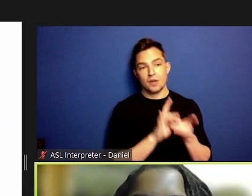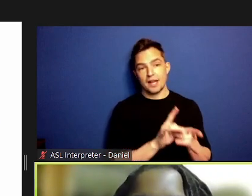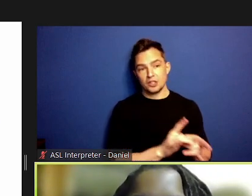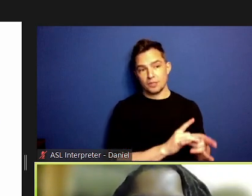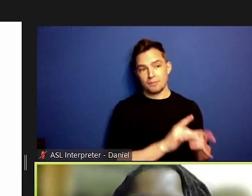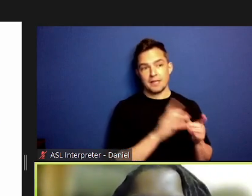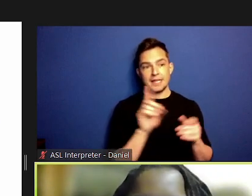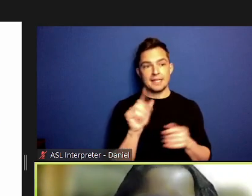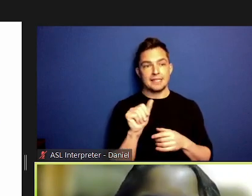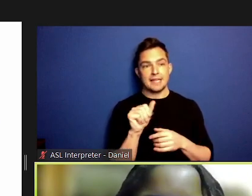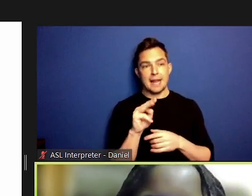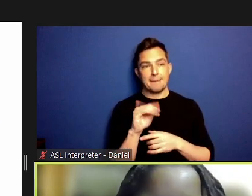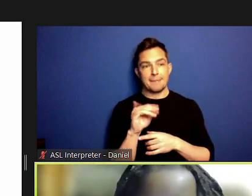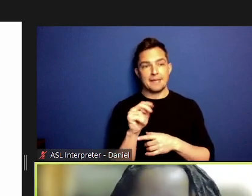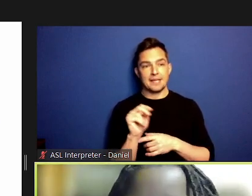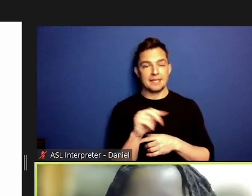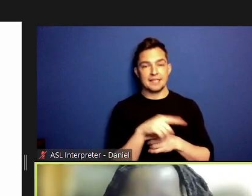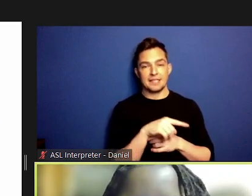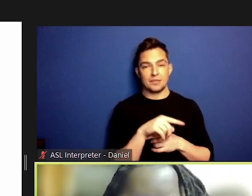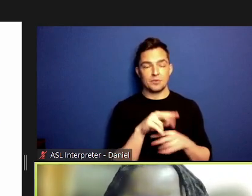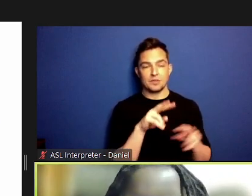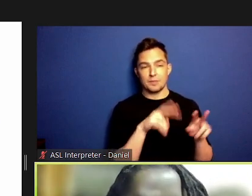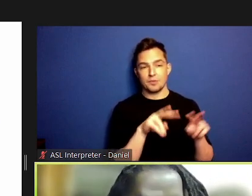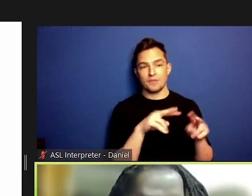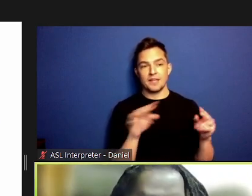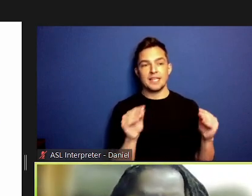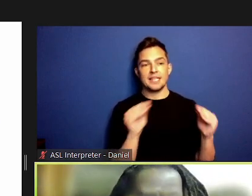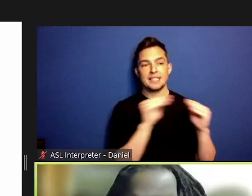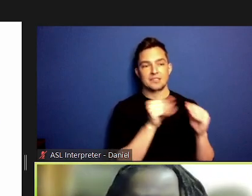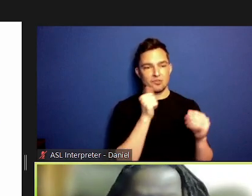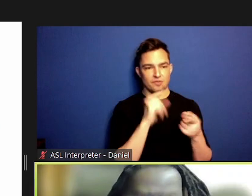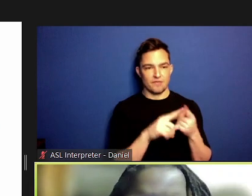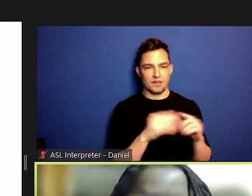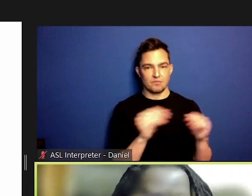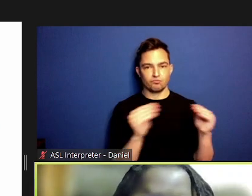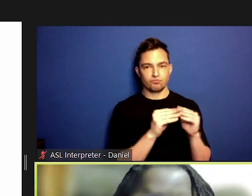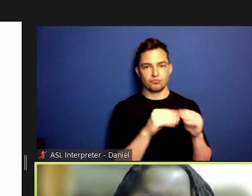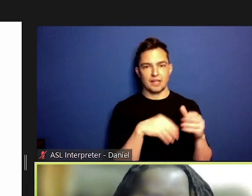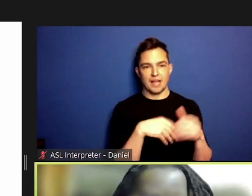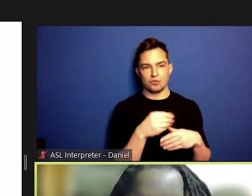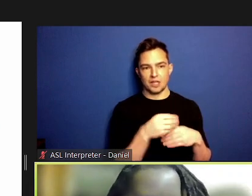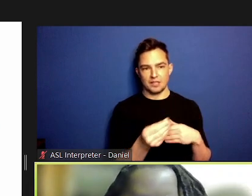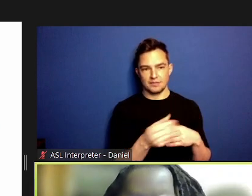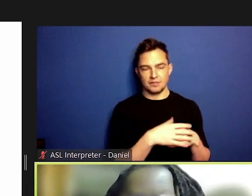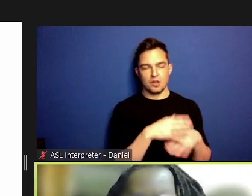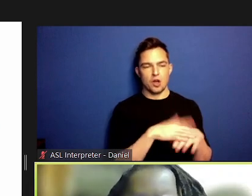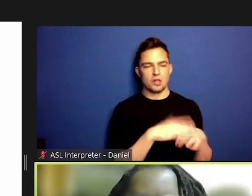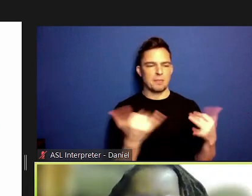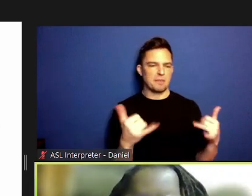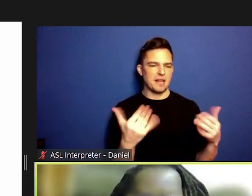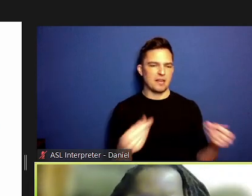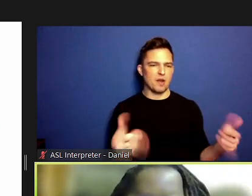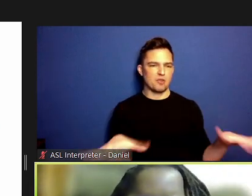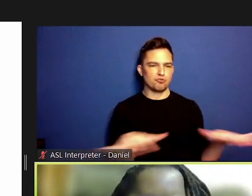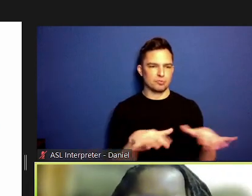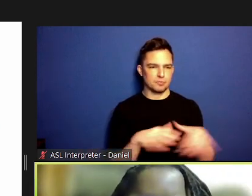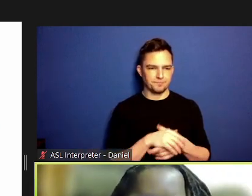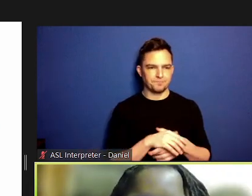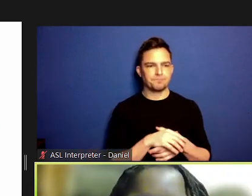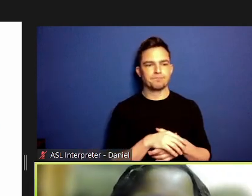Damien was observed kissing his girlfriend outside on the playground. And essentially